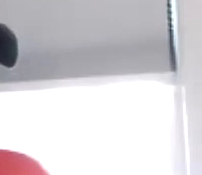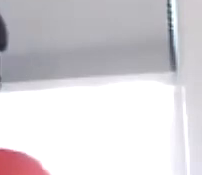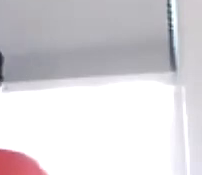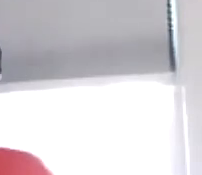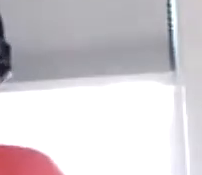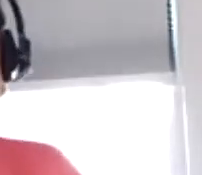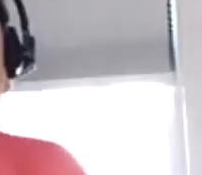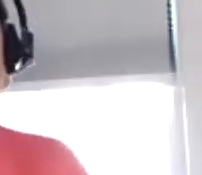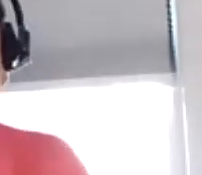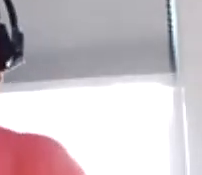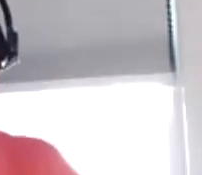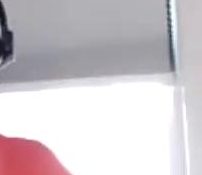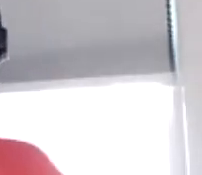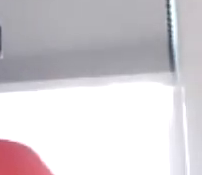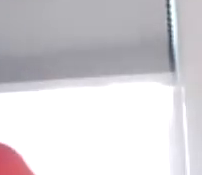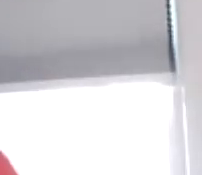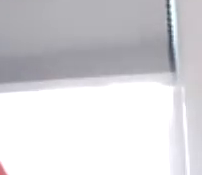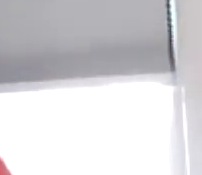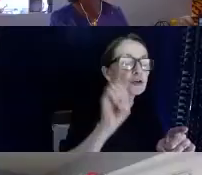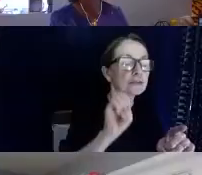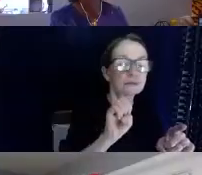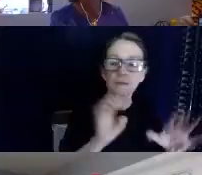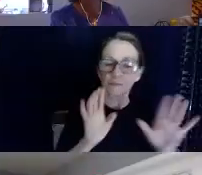OKAY. AND EARNEST, DO YOU MIND SHARING THE SCREEN AGAIN, PLEASE.